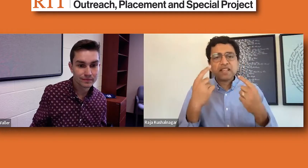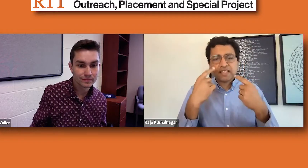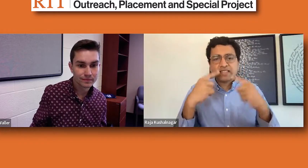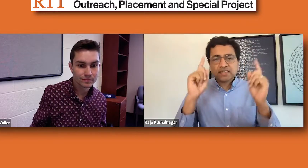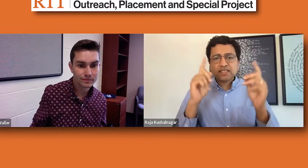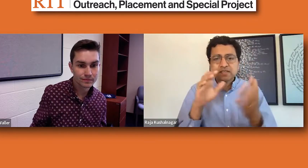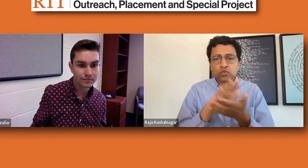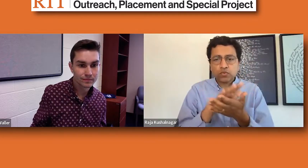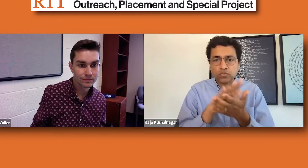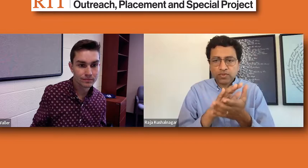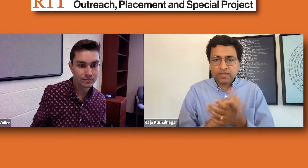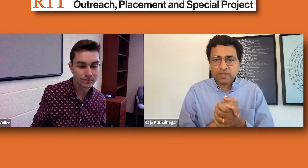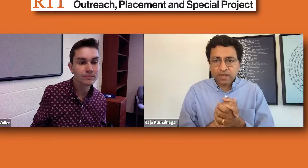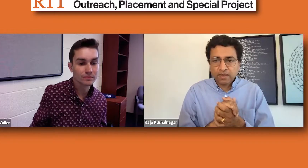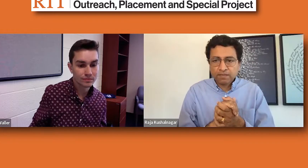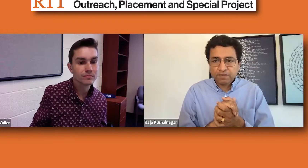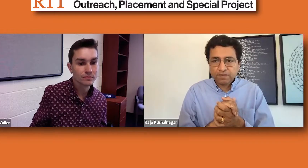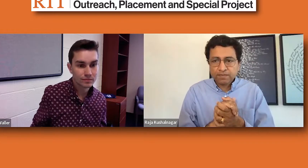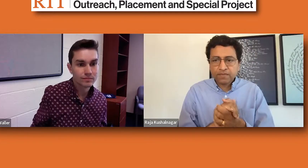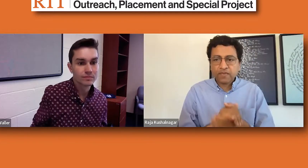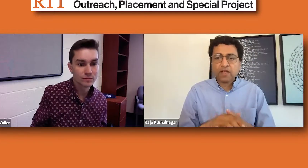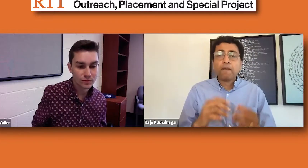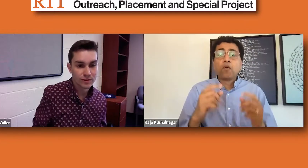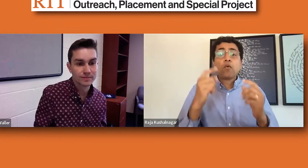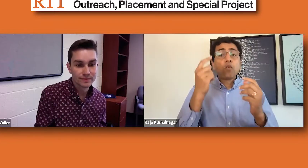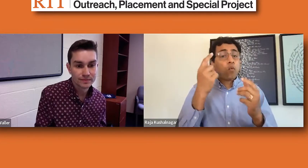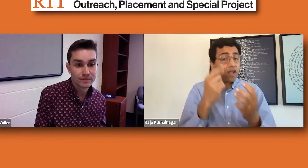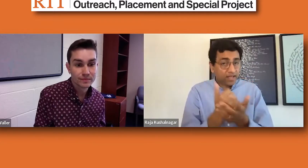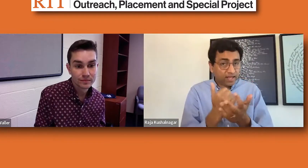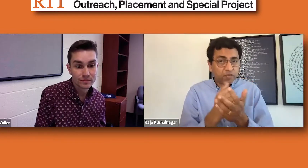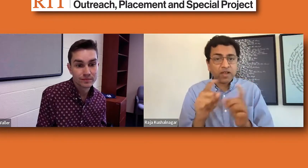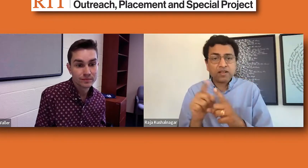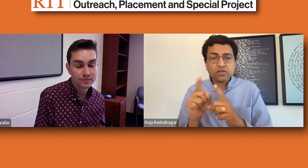And so it was fairly successful.